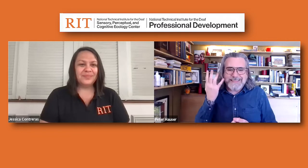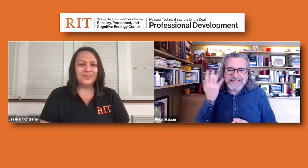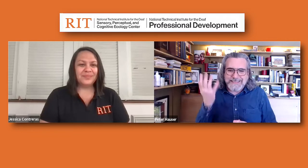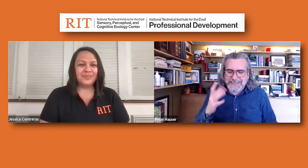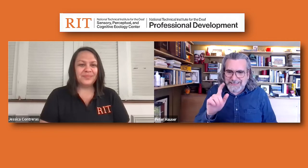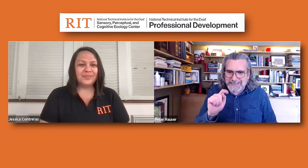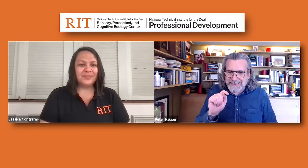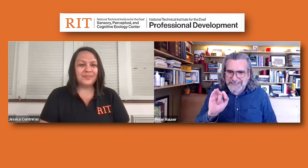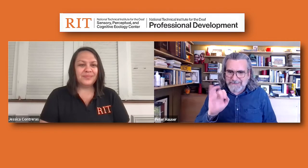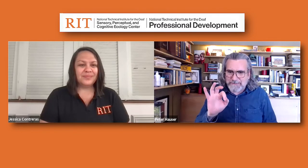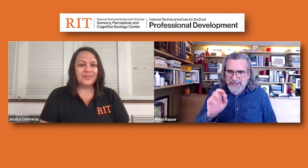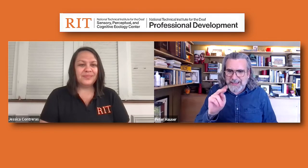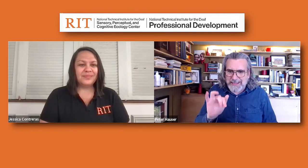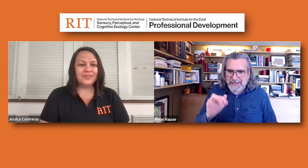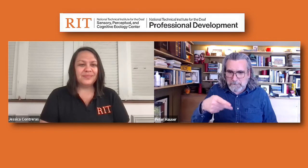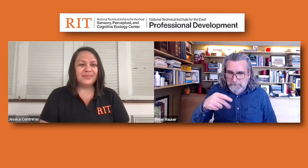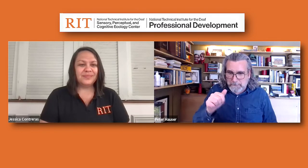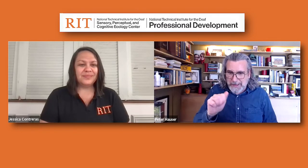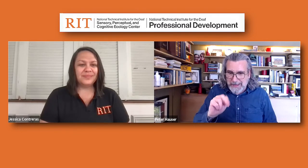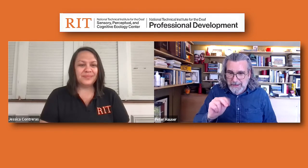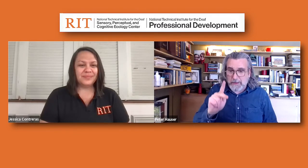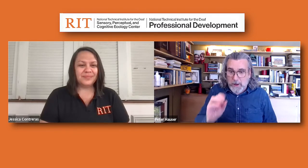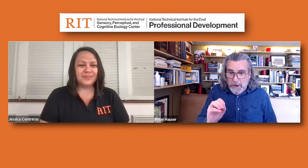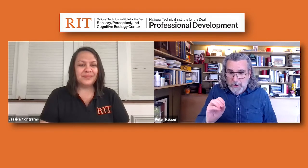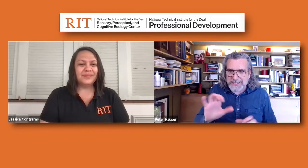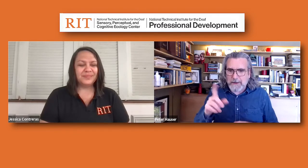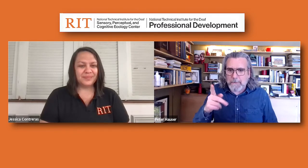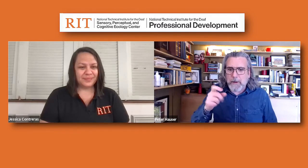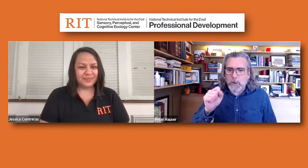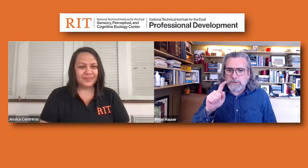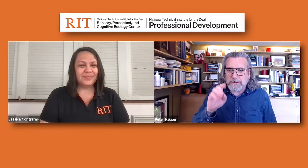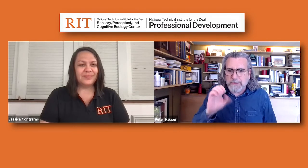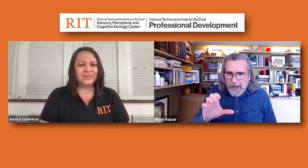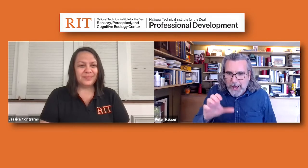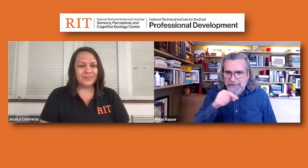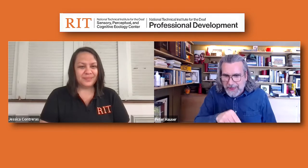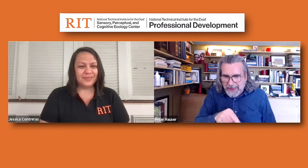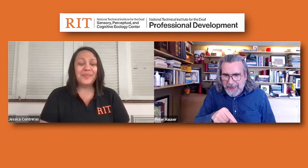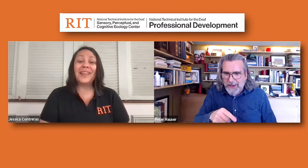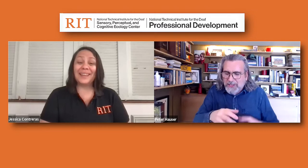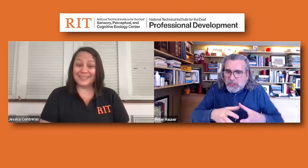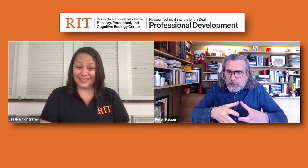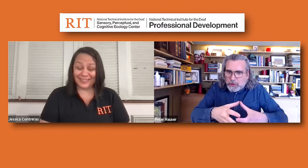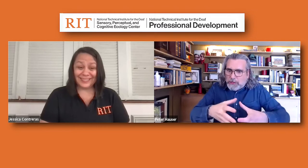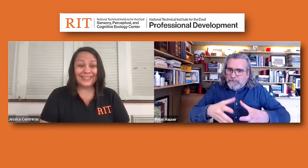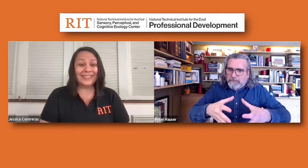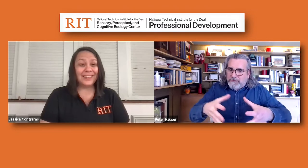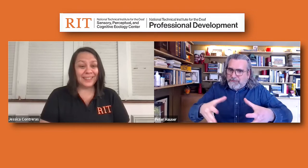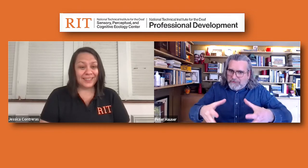Dr. Tiffany Panko joined the center. She initially did her postdoc with us and then became